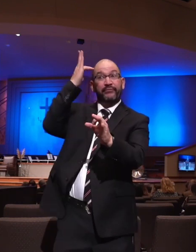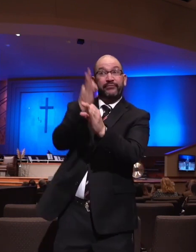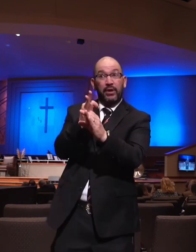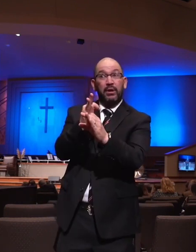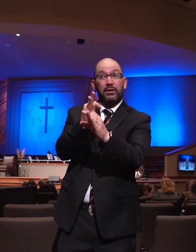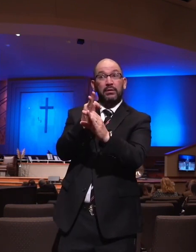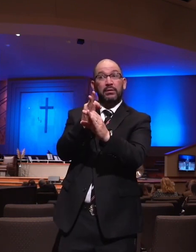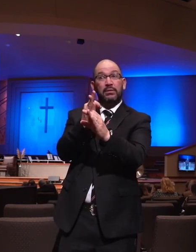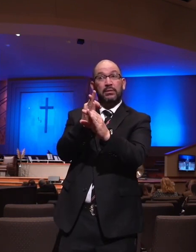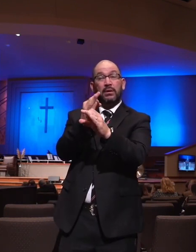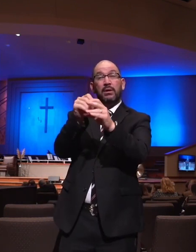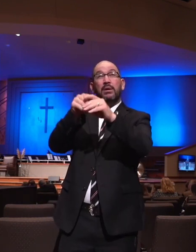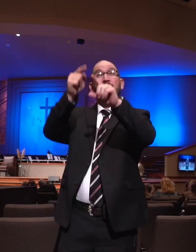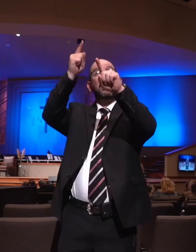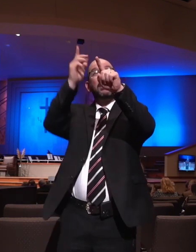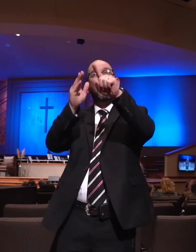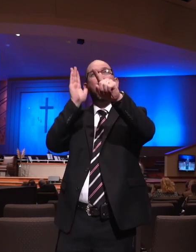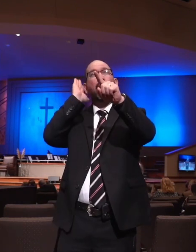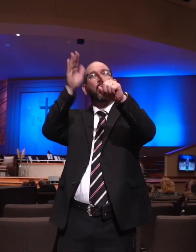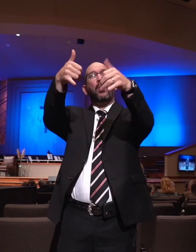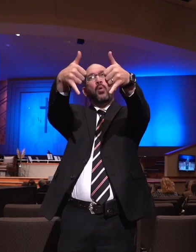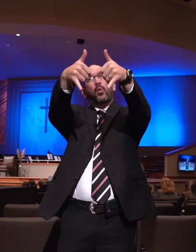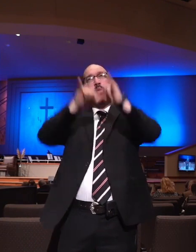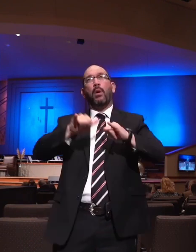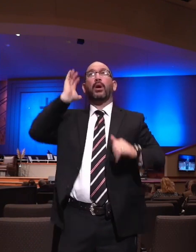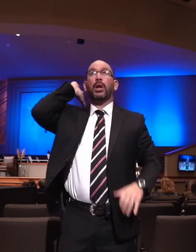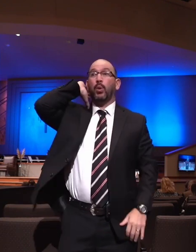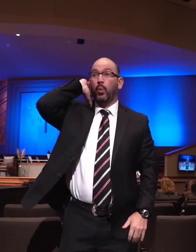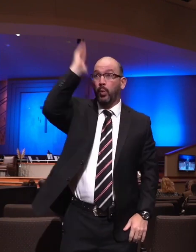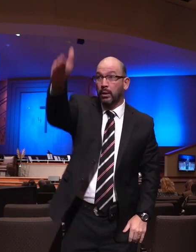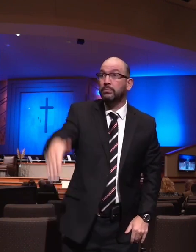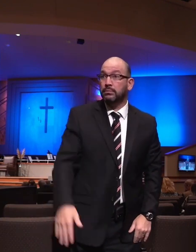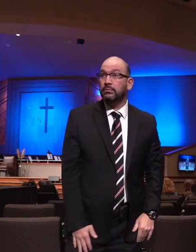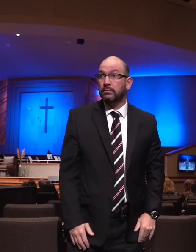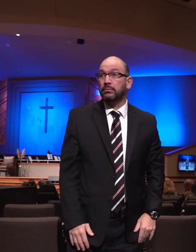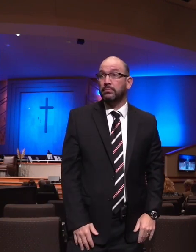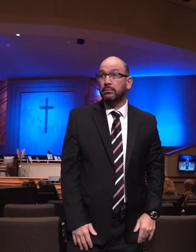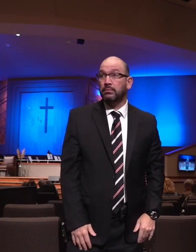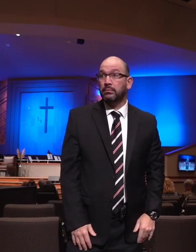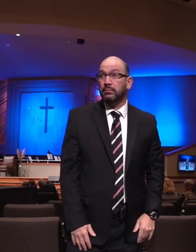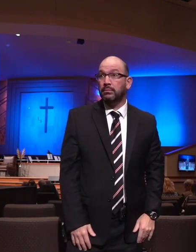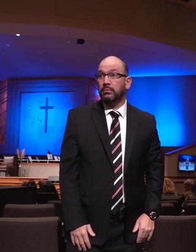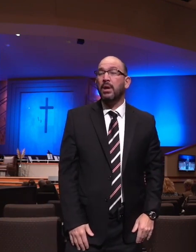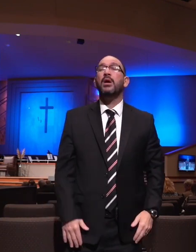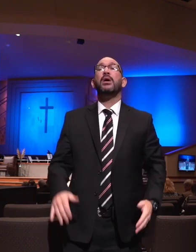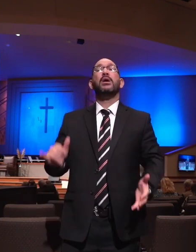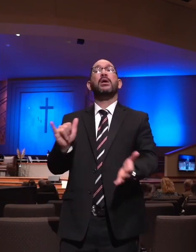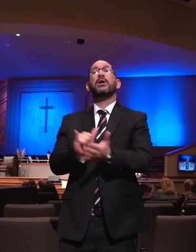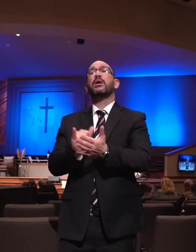every act of faith in God is rewarded it is impossible to please God without